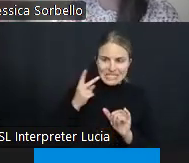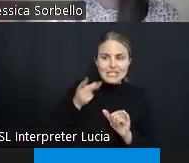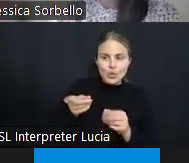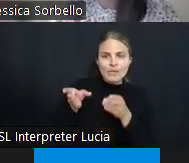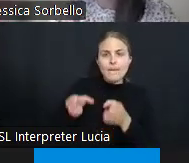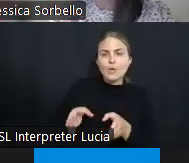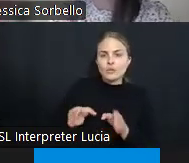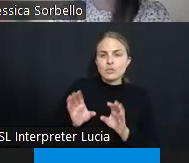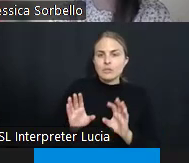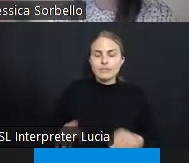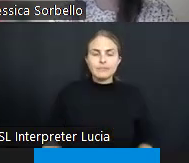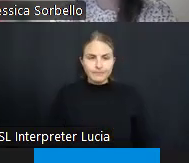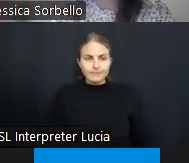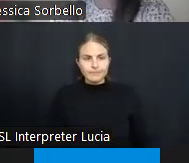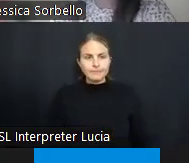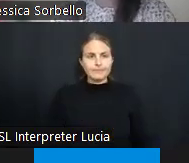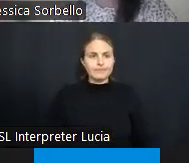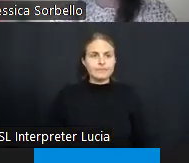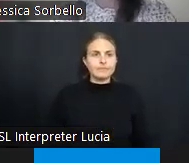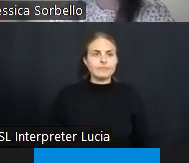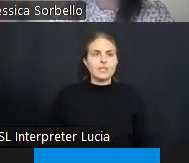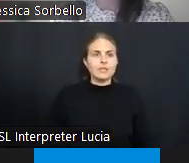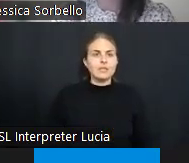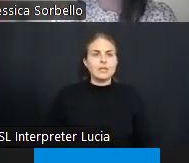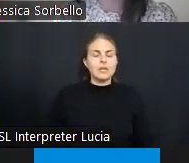it comes to urine drug screens whether or not the urine is